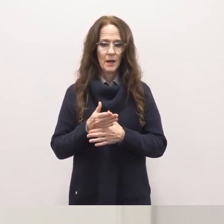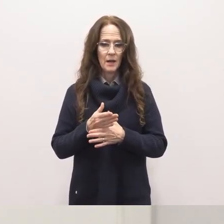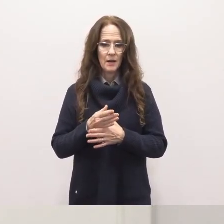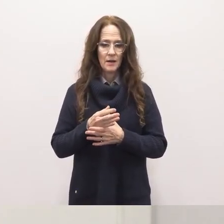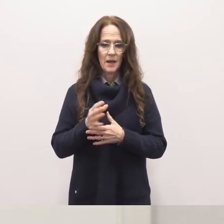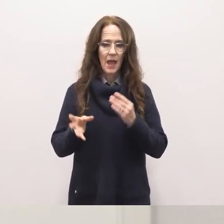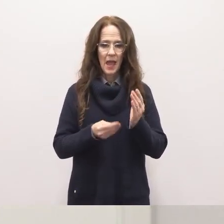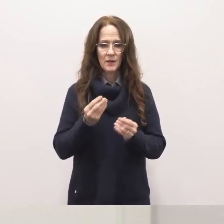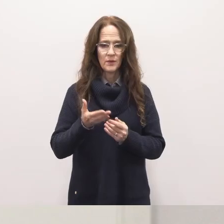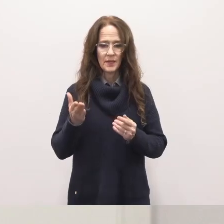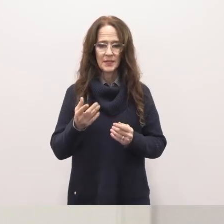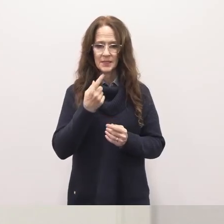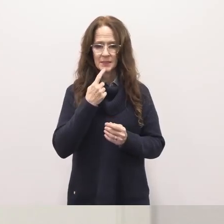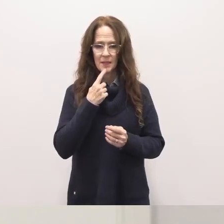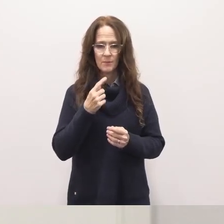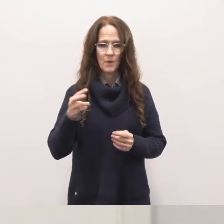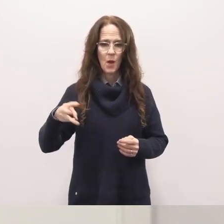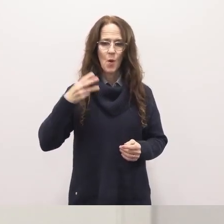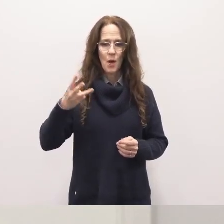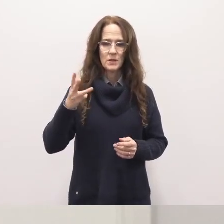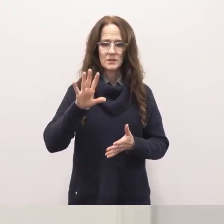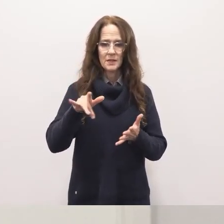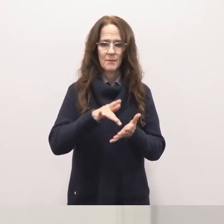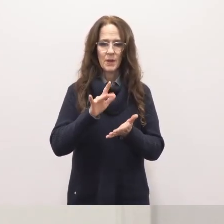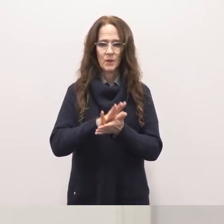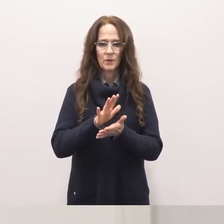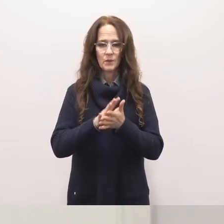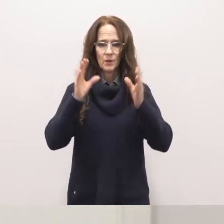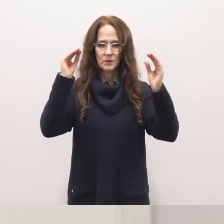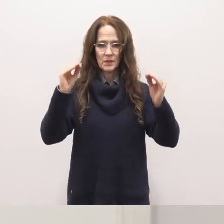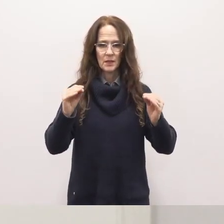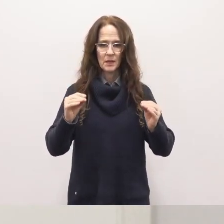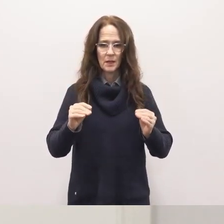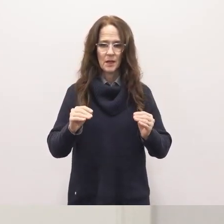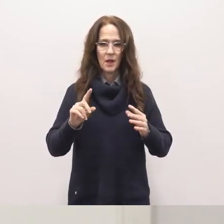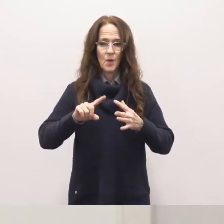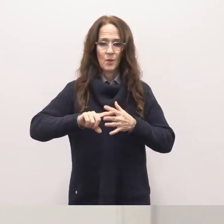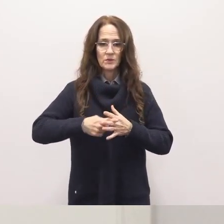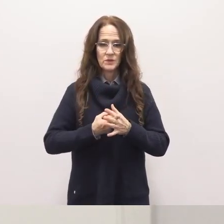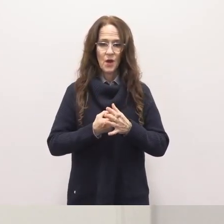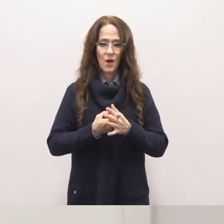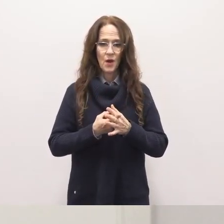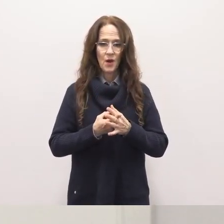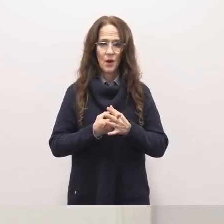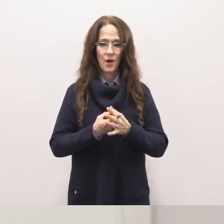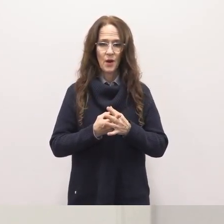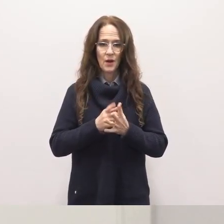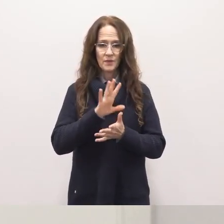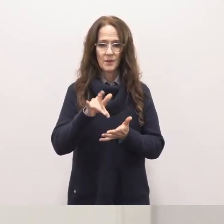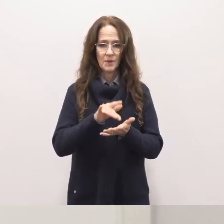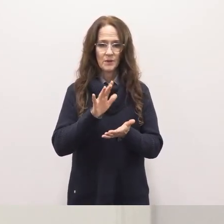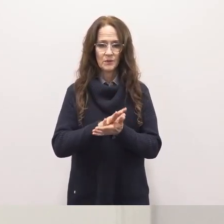that were said around Washington Middle School teachers, we will break ground on the Washington Middle School Transformation Project